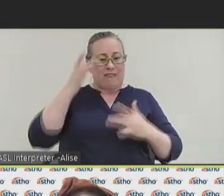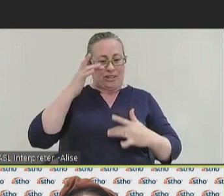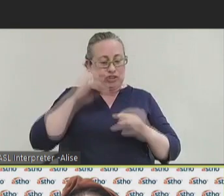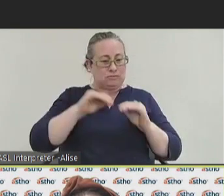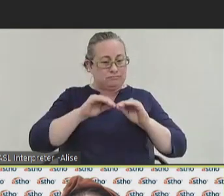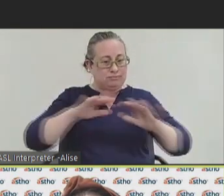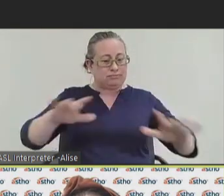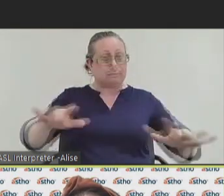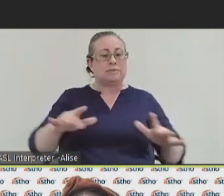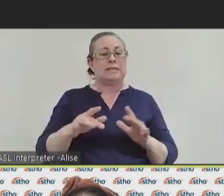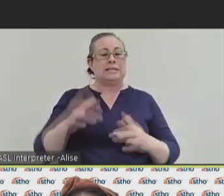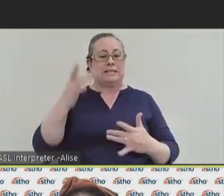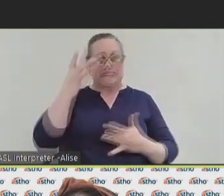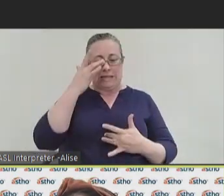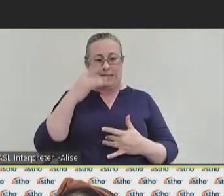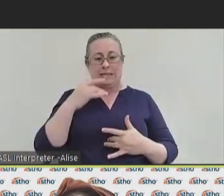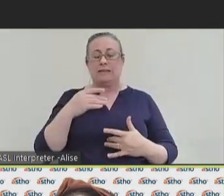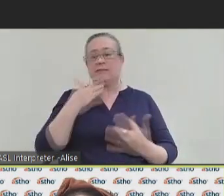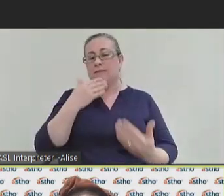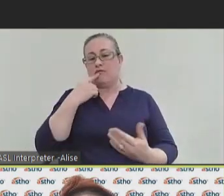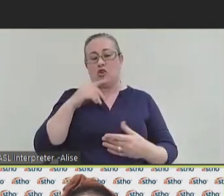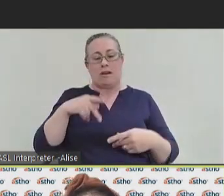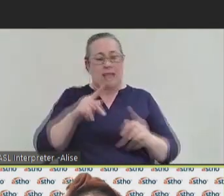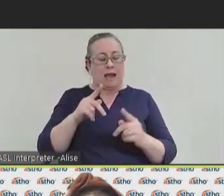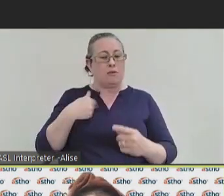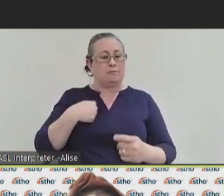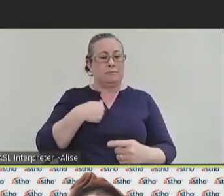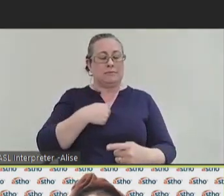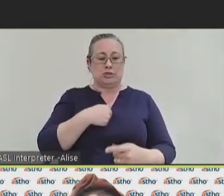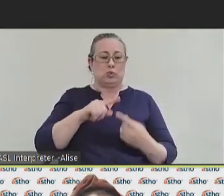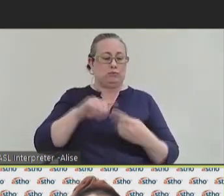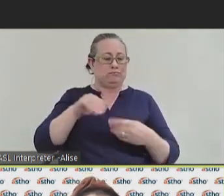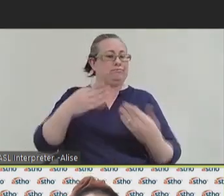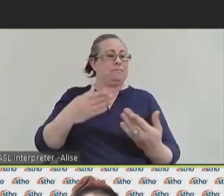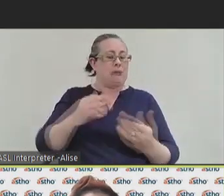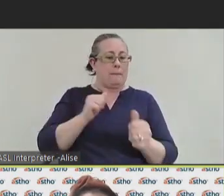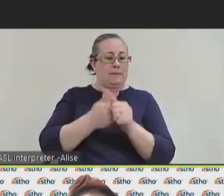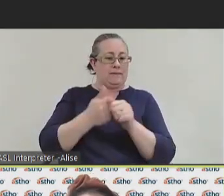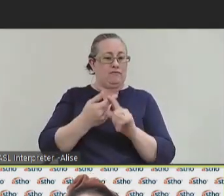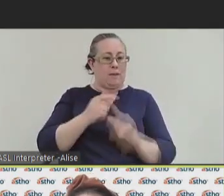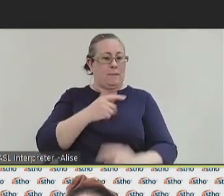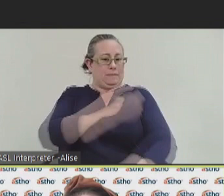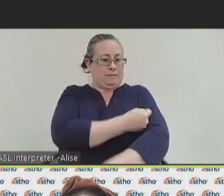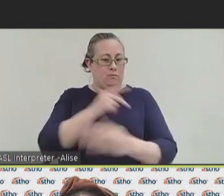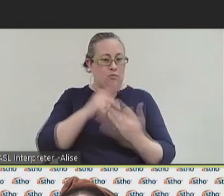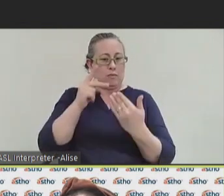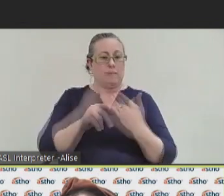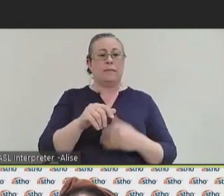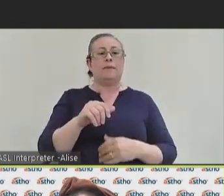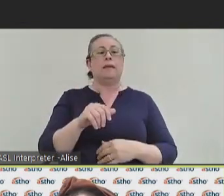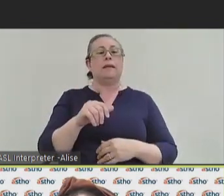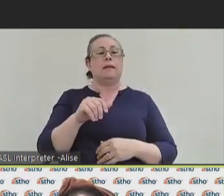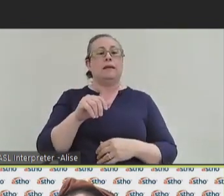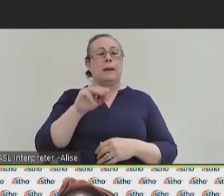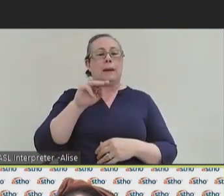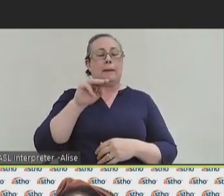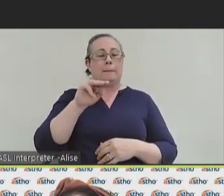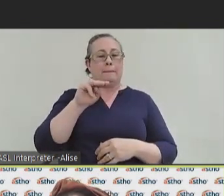a few updates from our immunization program. ASTHO has been conducting a policy academy